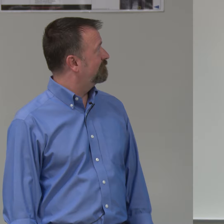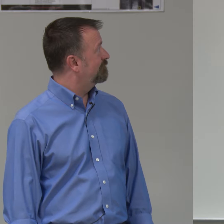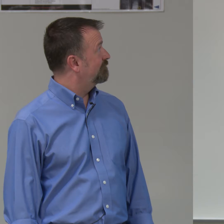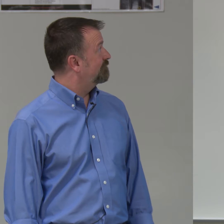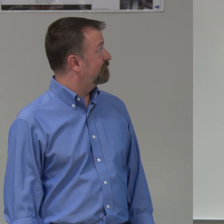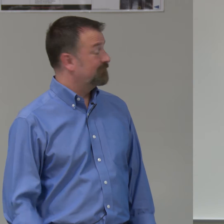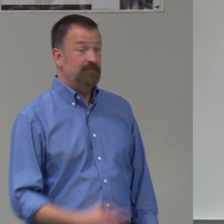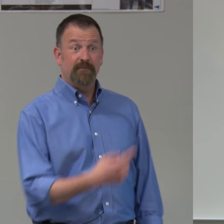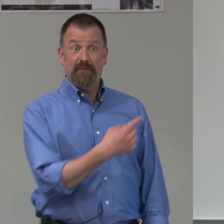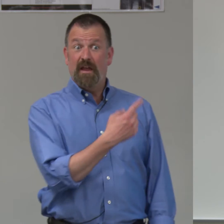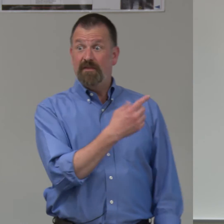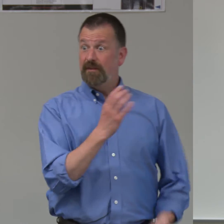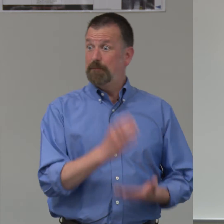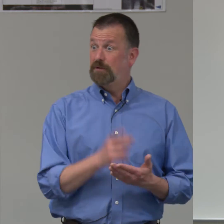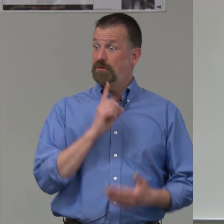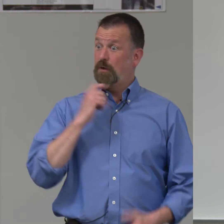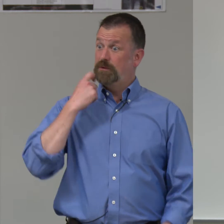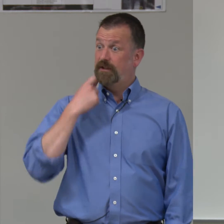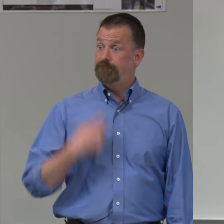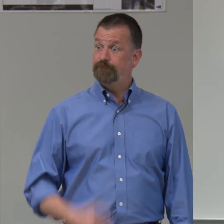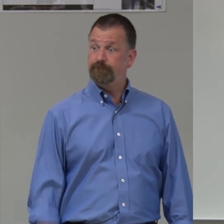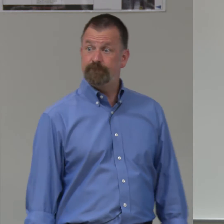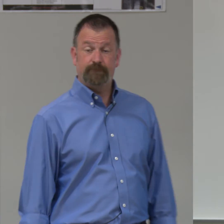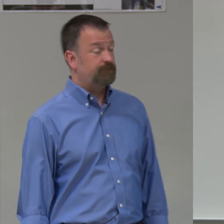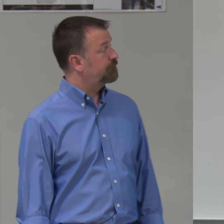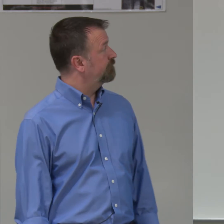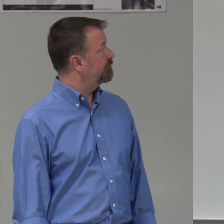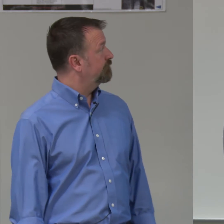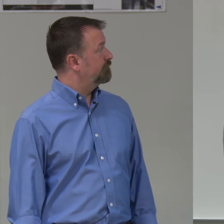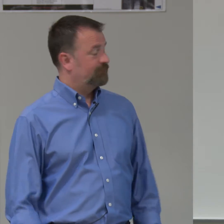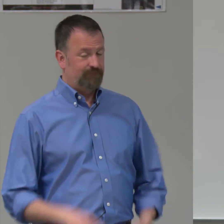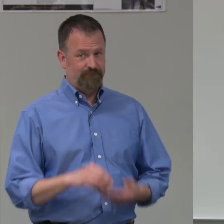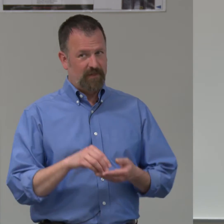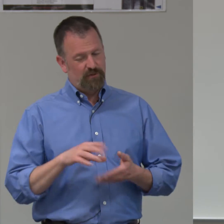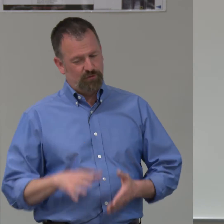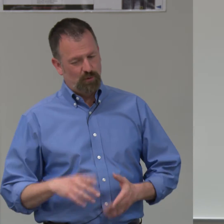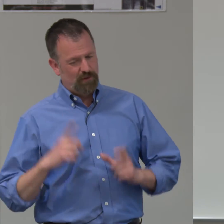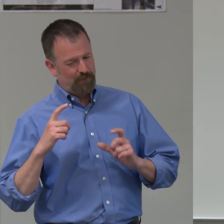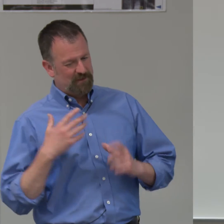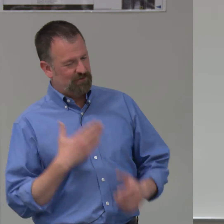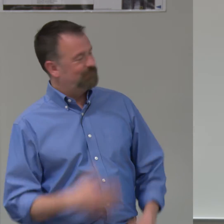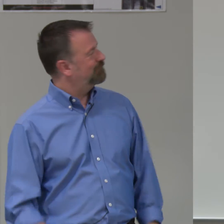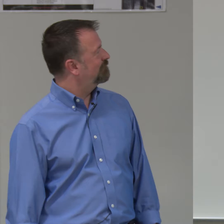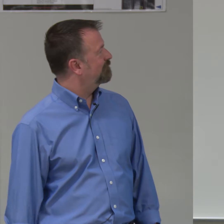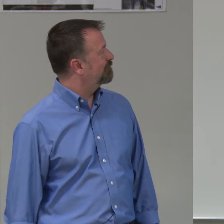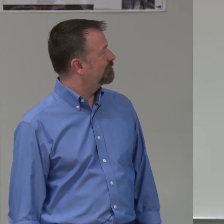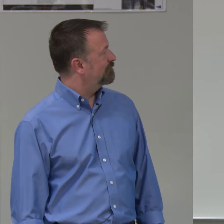So these are actually some recent pictures that a student took, and this is, again,